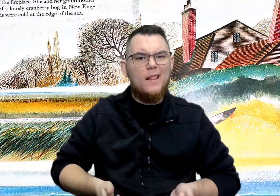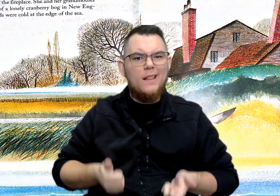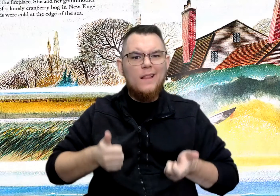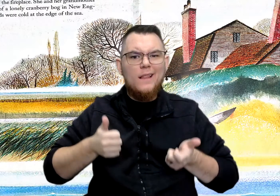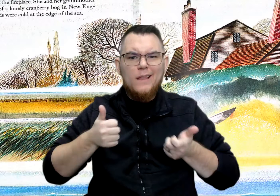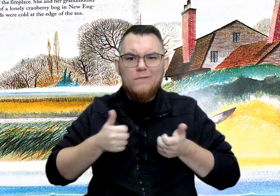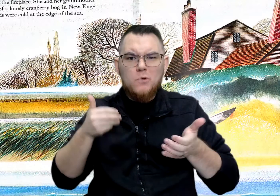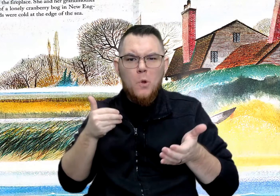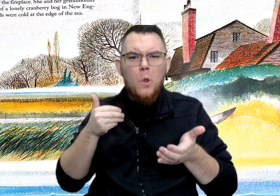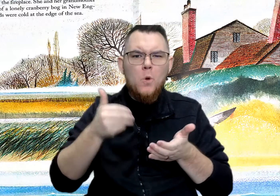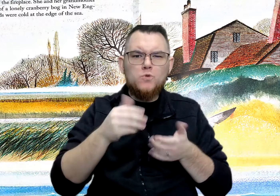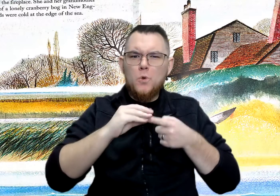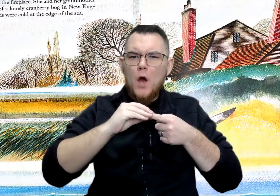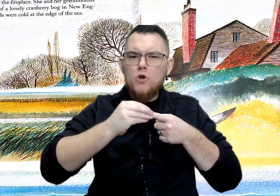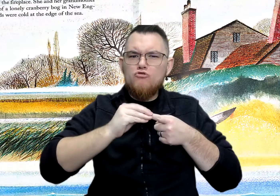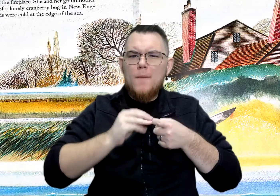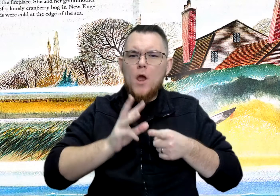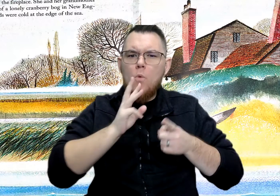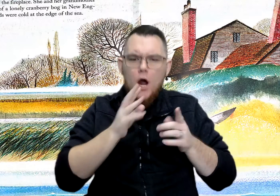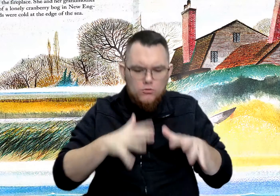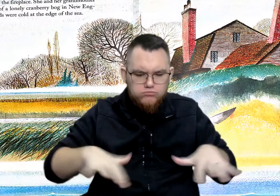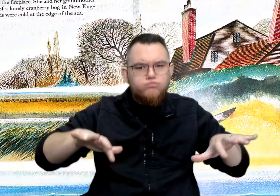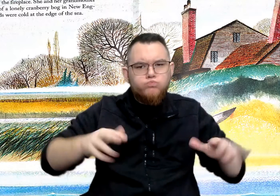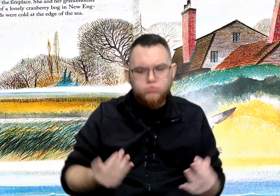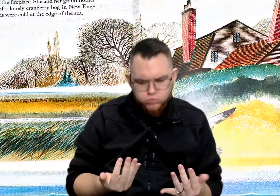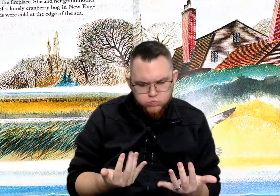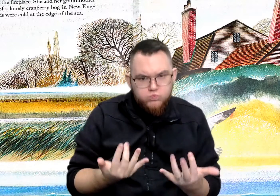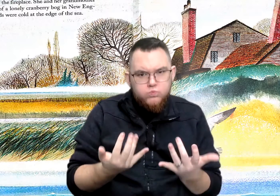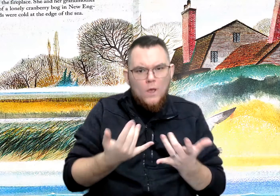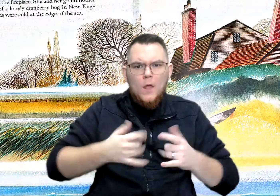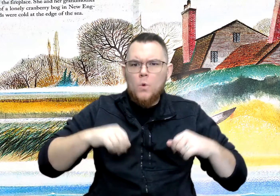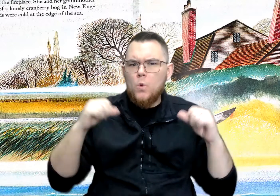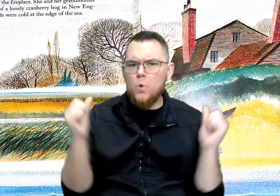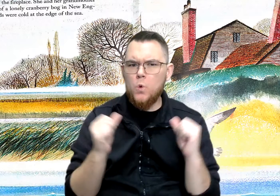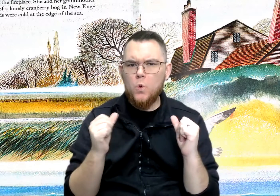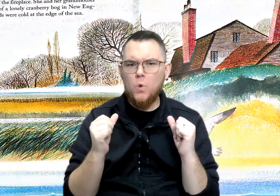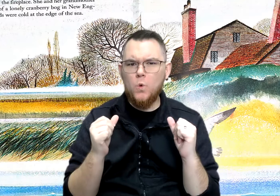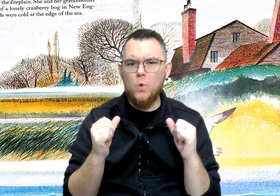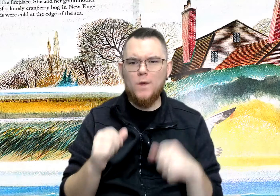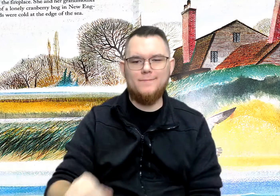and the winds were cold at the edge of the sea.